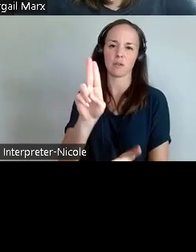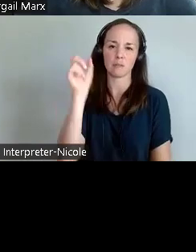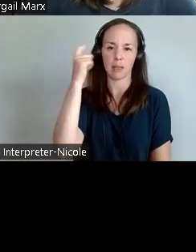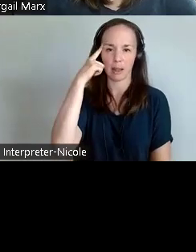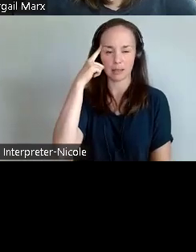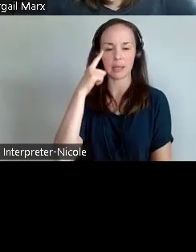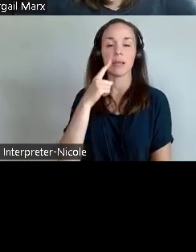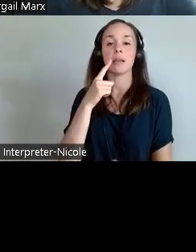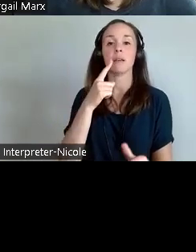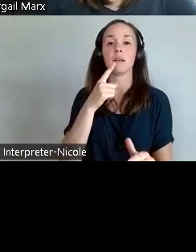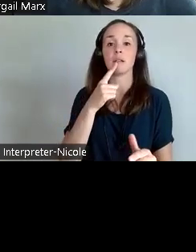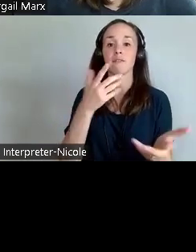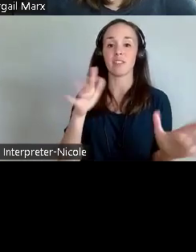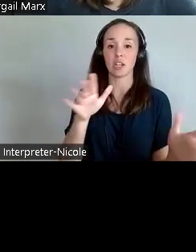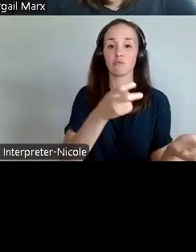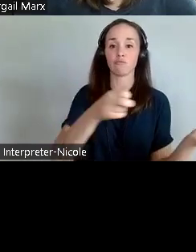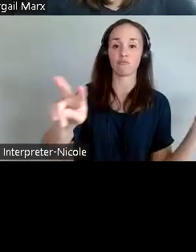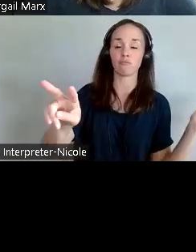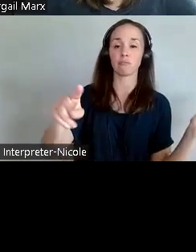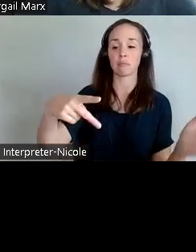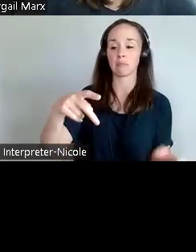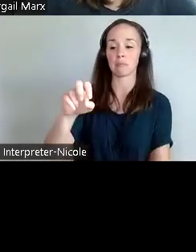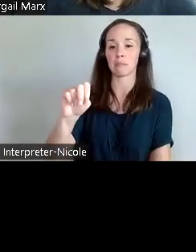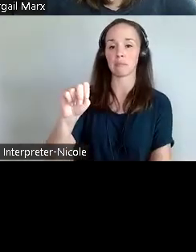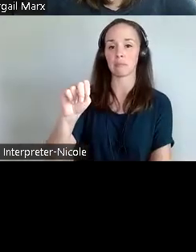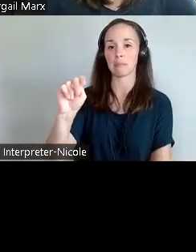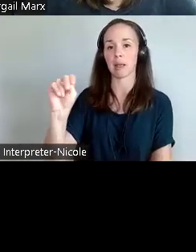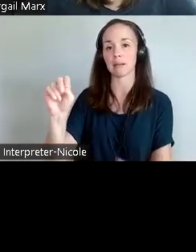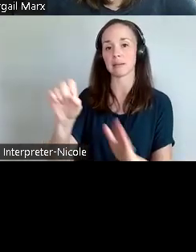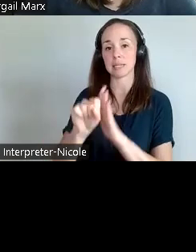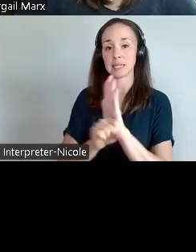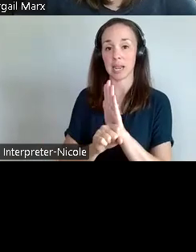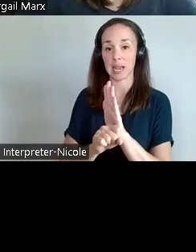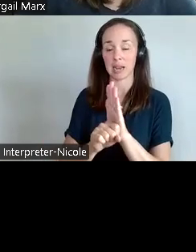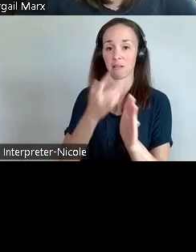to Penn State and work with one of the leading researchers in the country, Dr. Janice Light.